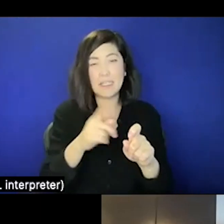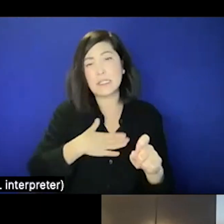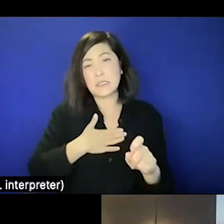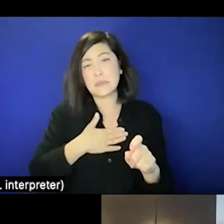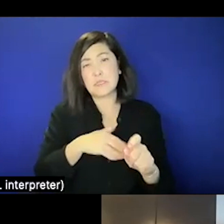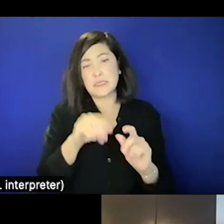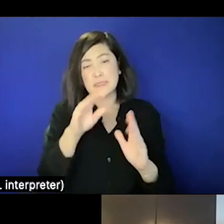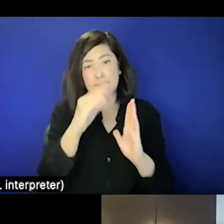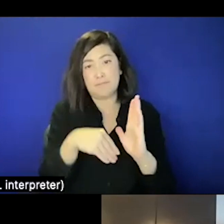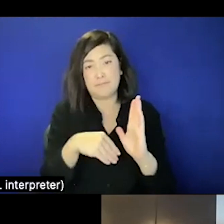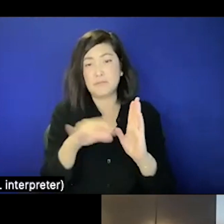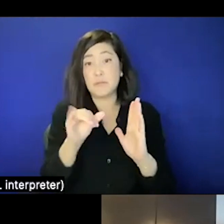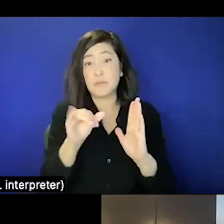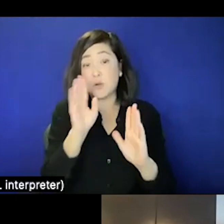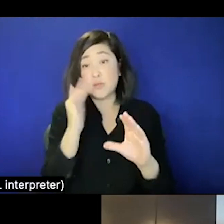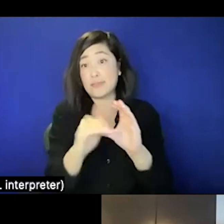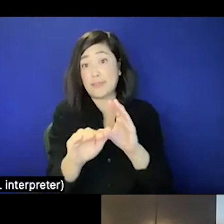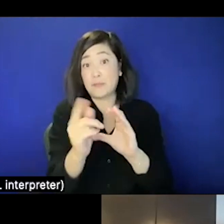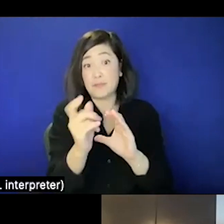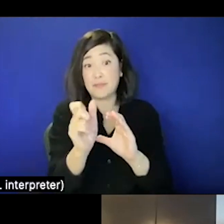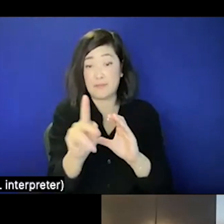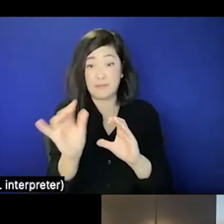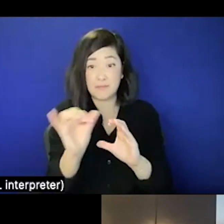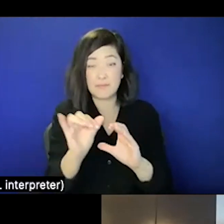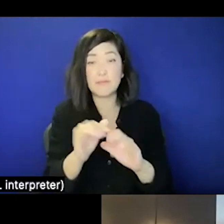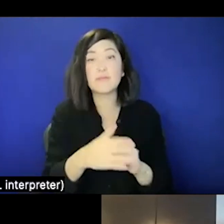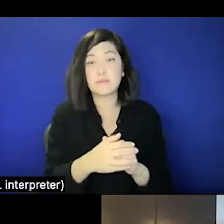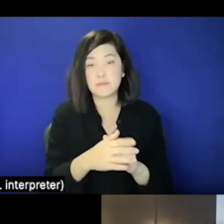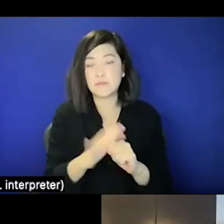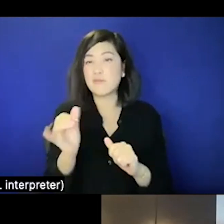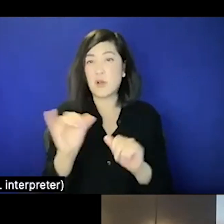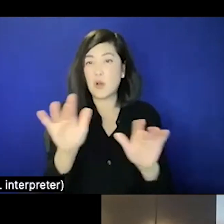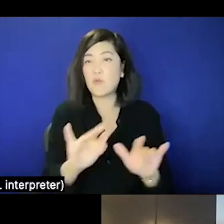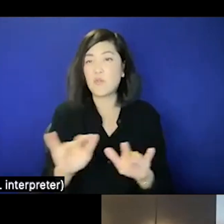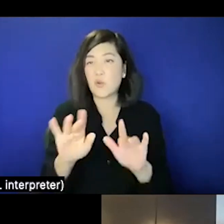you the link to the survey as well as a recording of the session as soon as it's available.